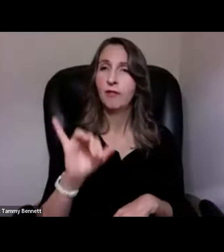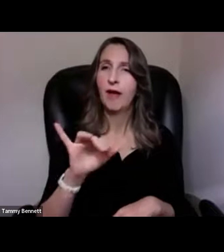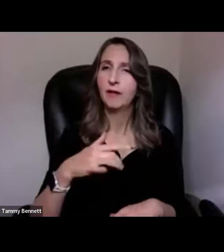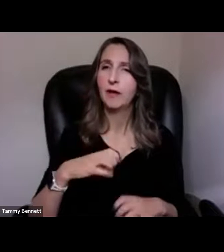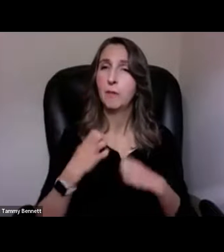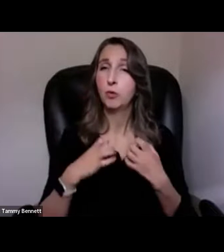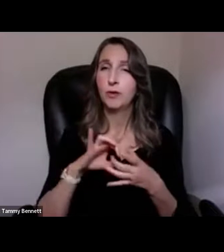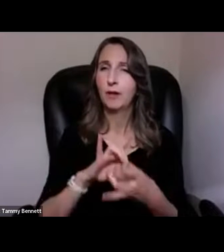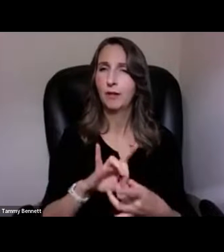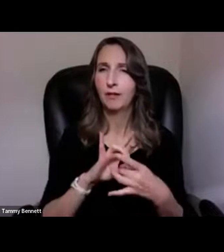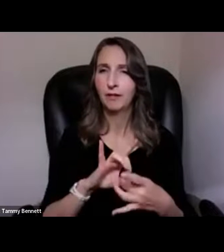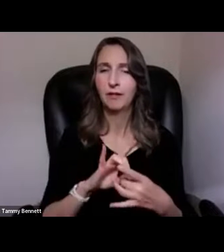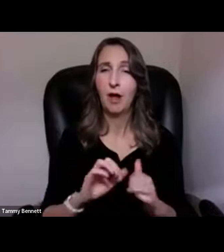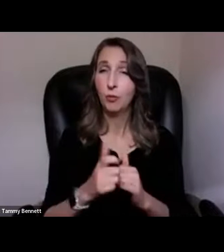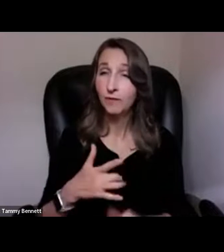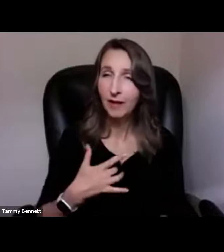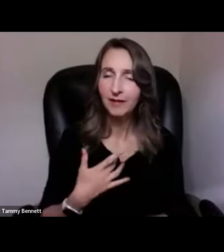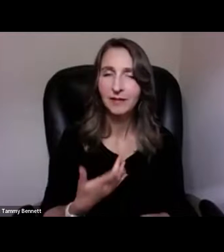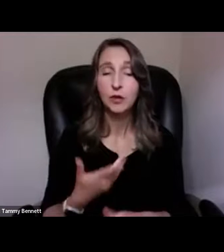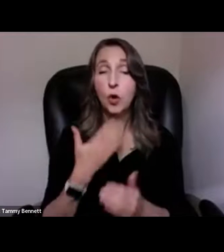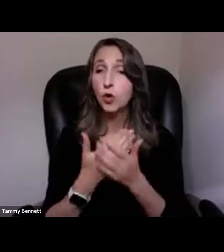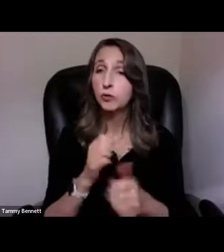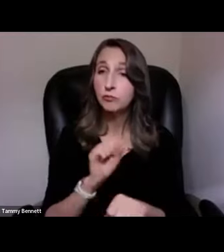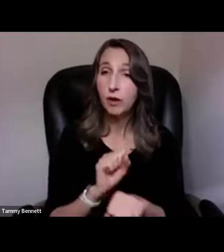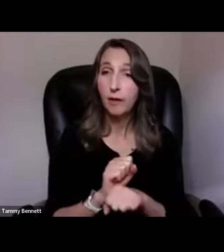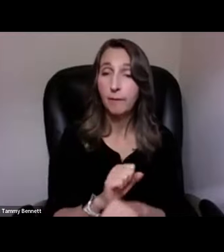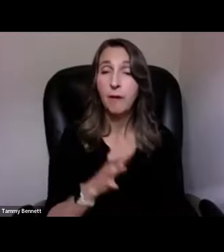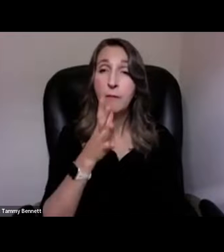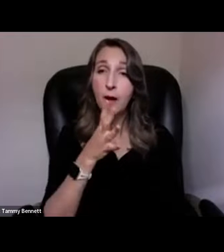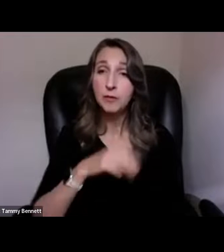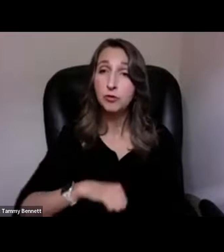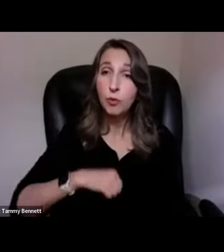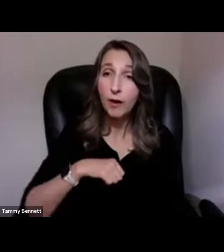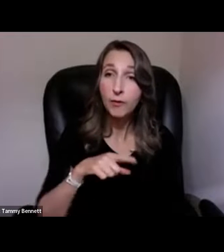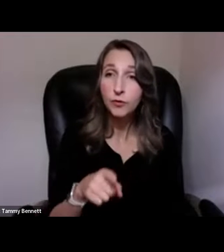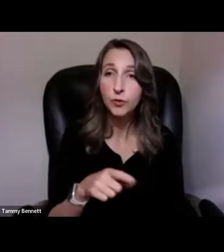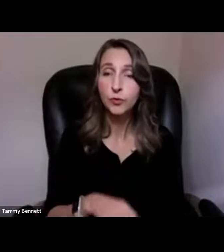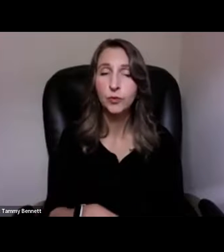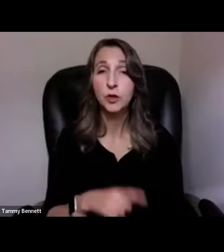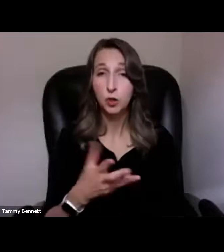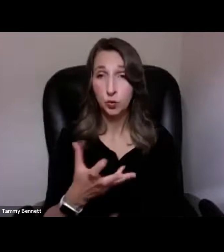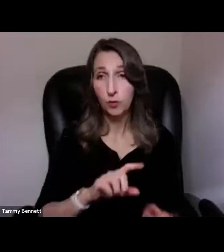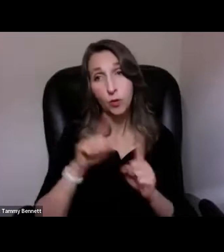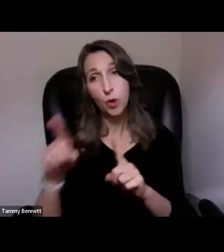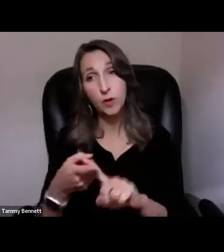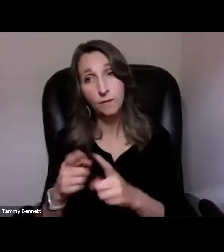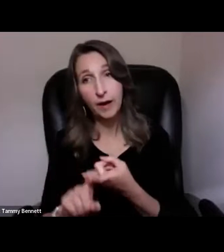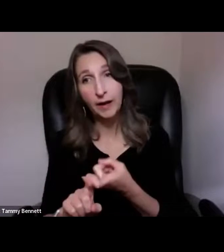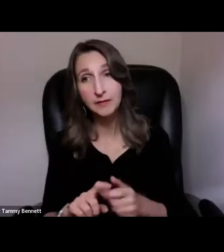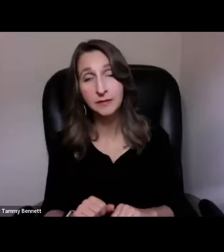"That's really good job," "mommy's proud of you." That's sweet. "Do you want to go to your friend's?" "What are your friends names?"